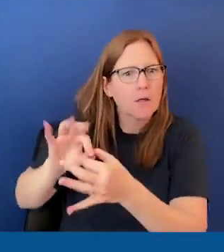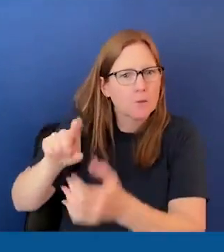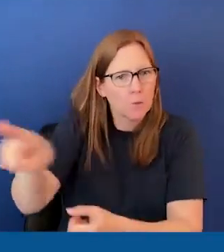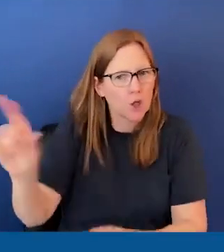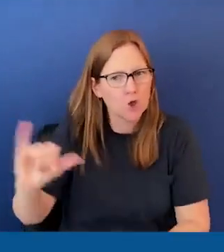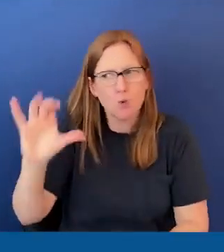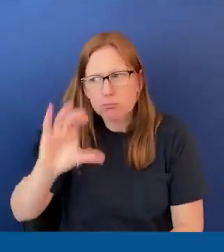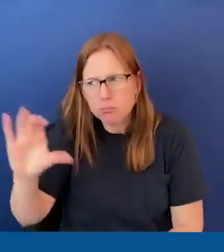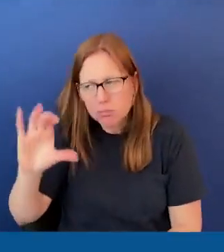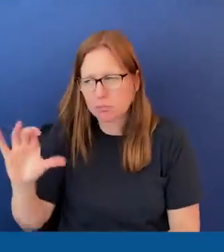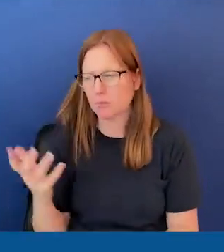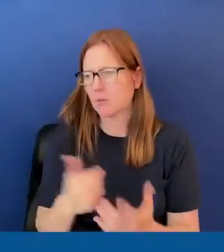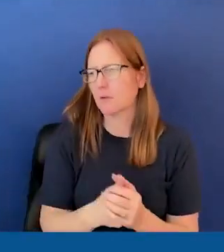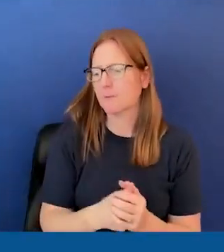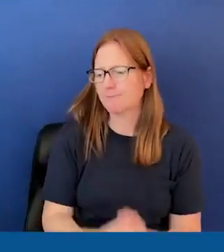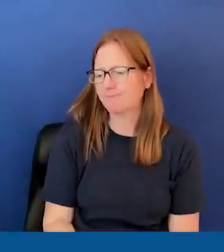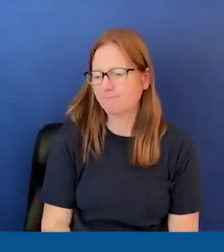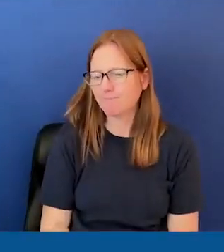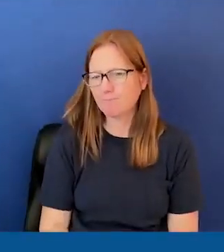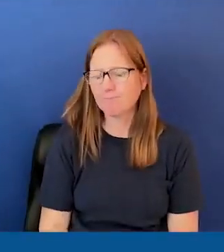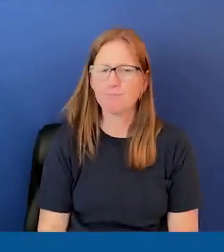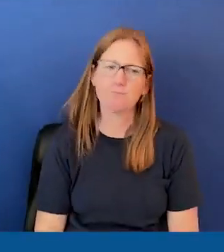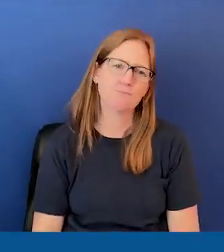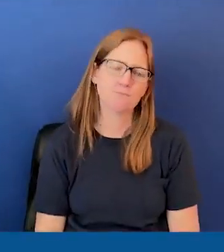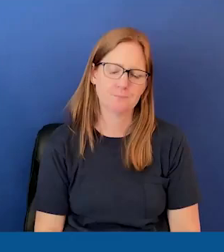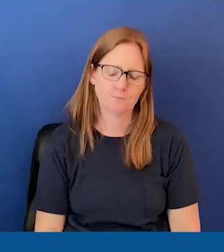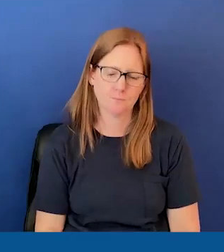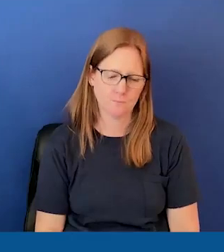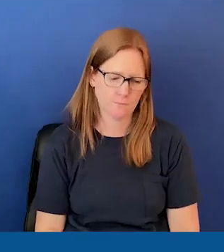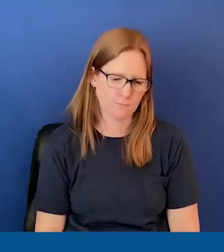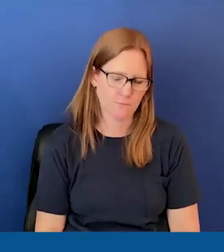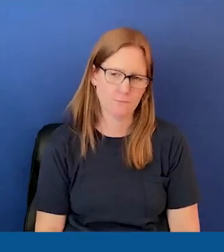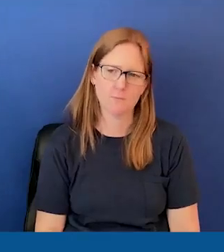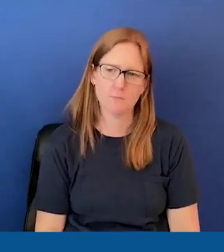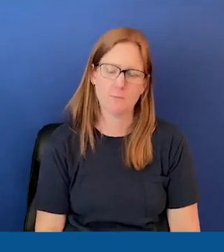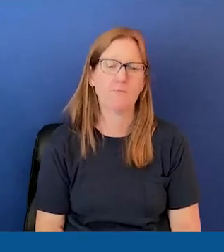What is certainly central to and of the most importance